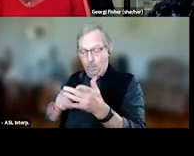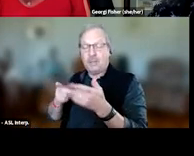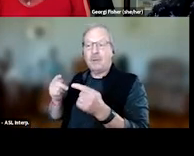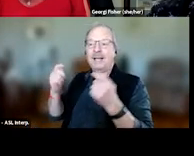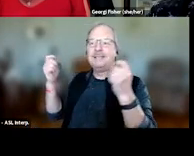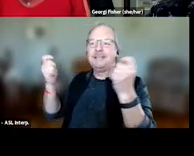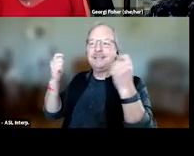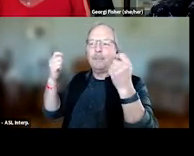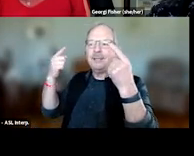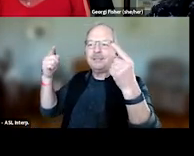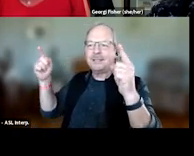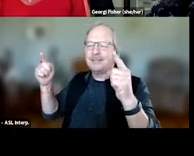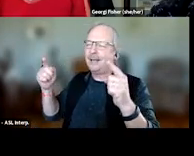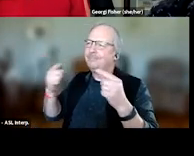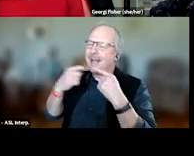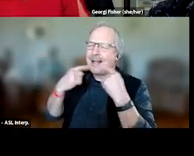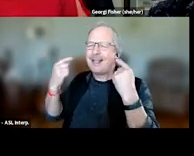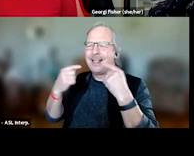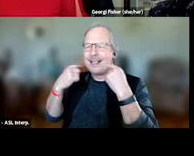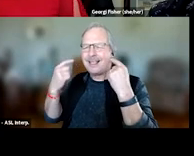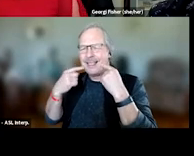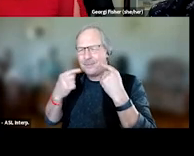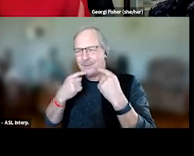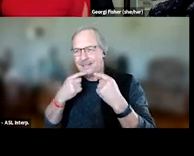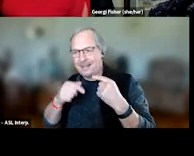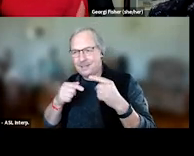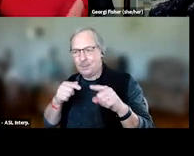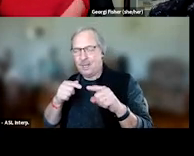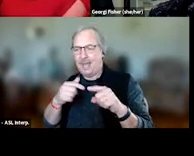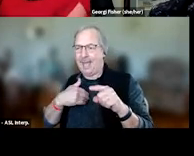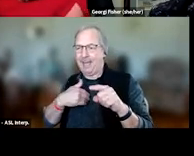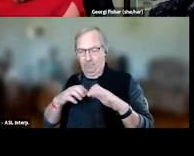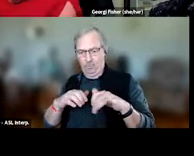I laugh when I when I say this, but you know, like we do these awards, you know,